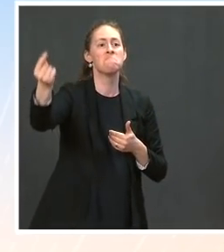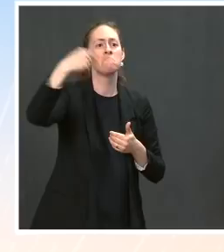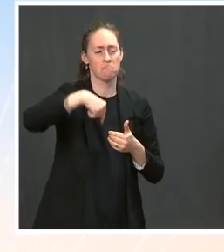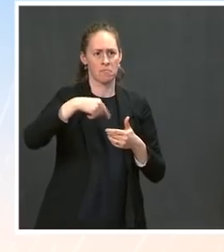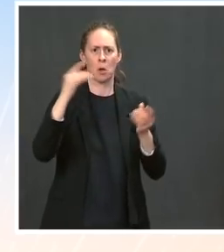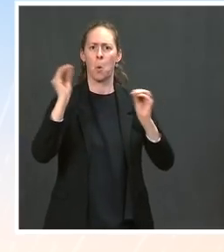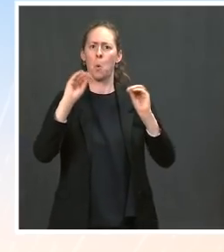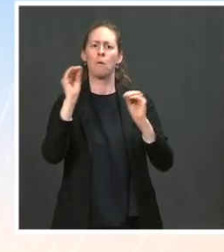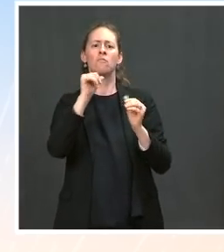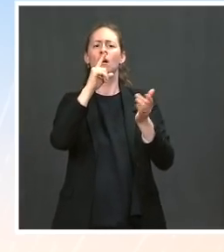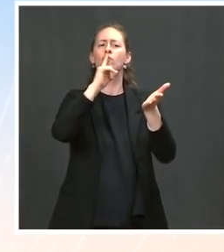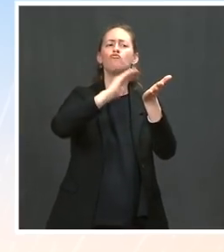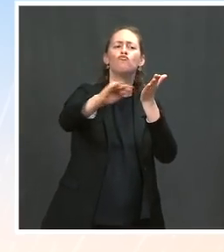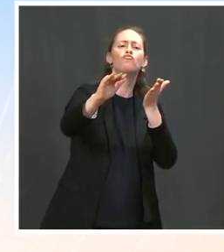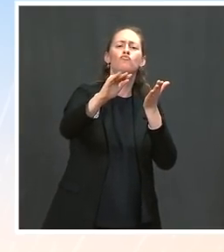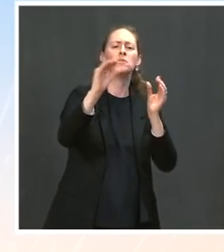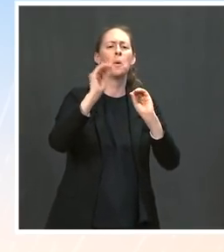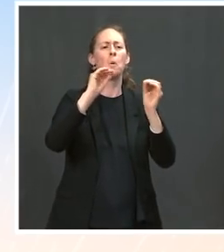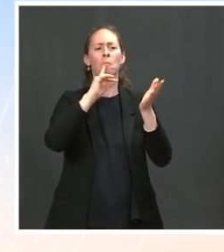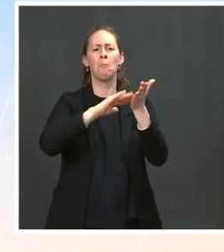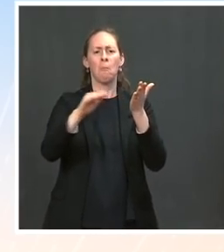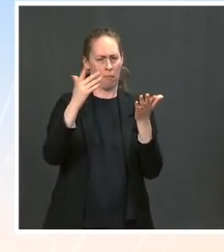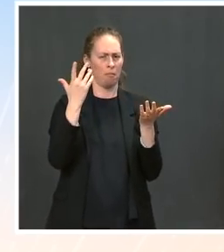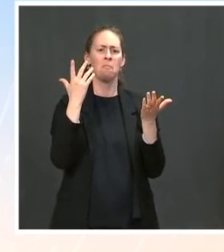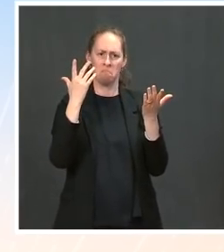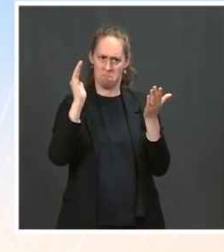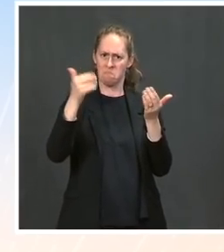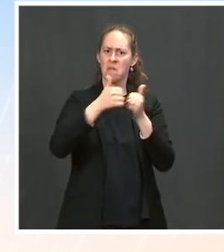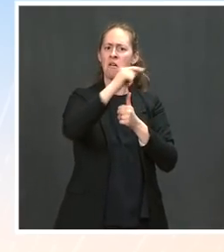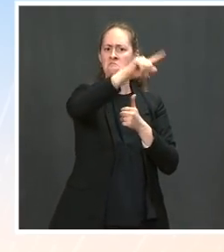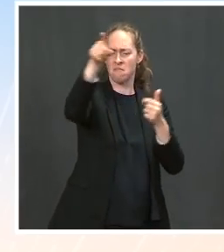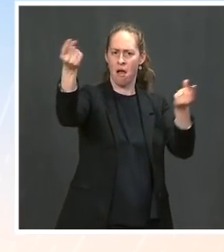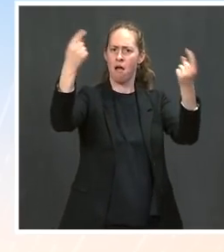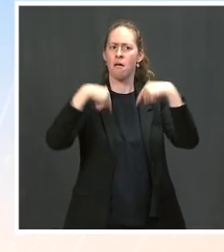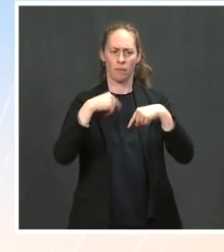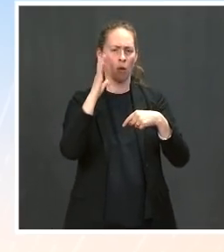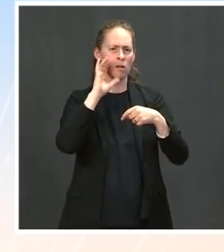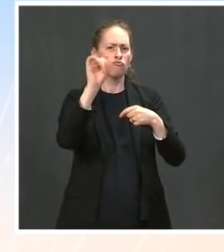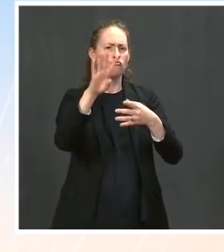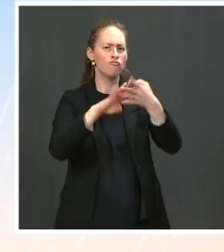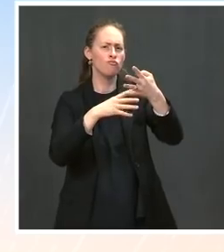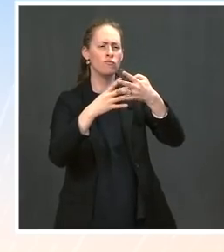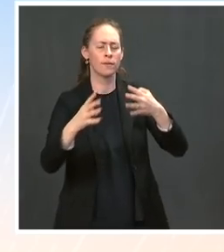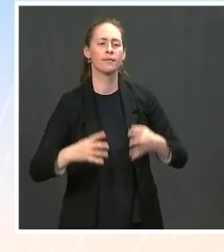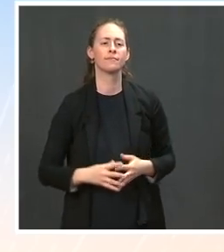and a more detailed rundown of the speaking program as well. The Press: Thank you. >> Ms. Psaki: Sure. Go ahead, Francesca. The Press: Thanks, Jen. You just suggested